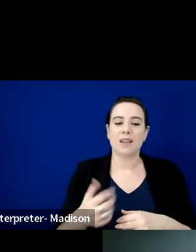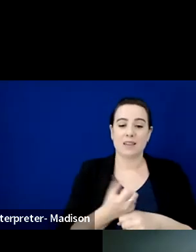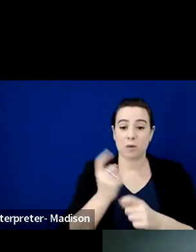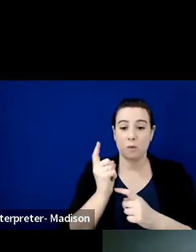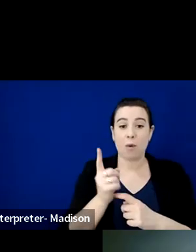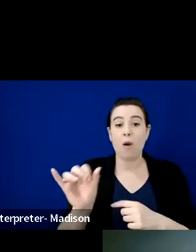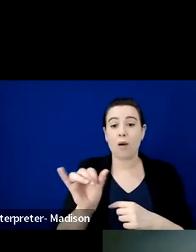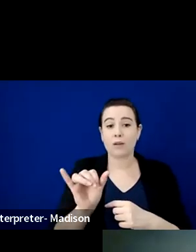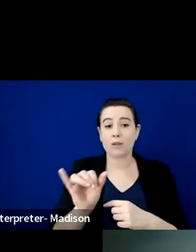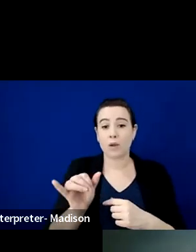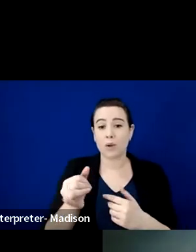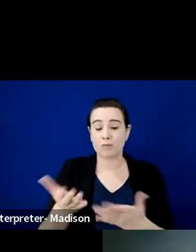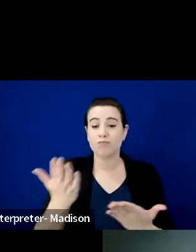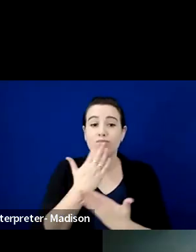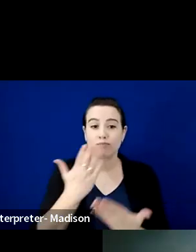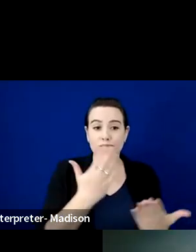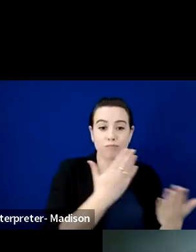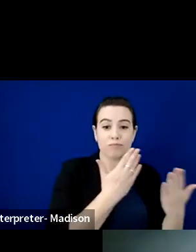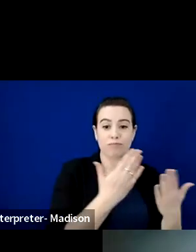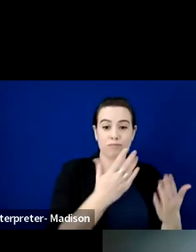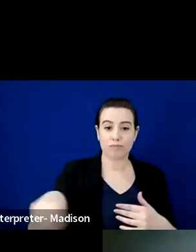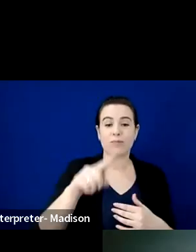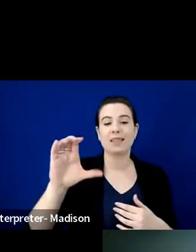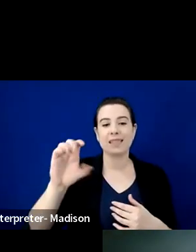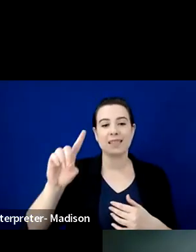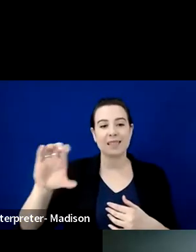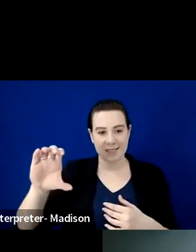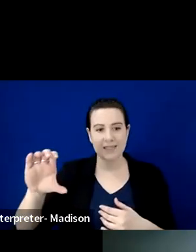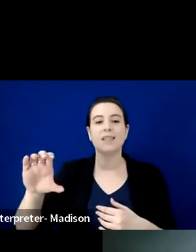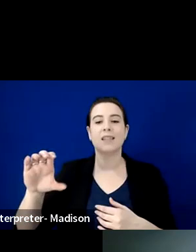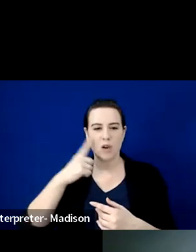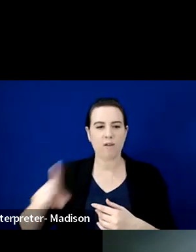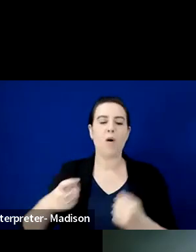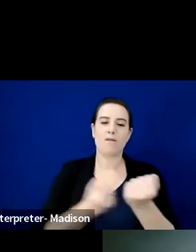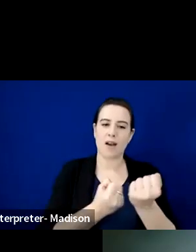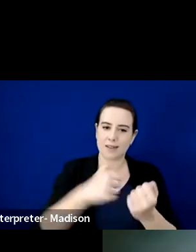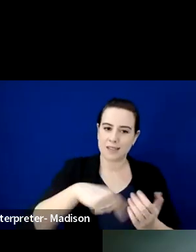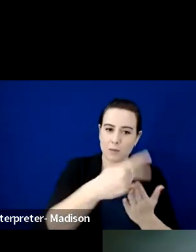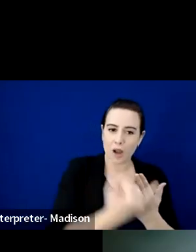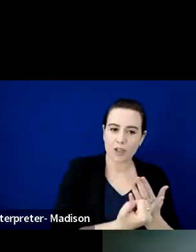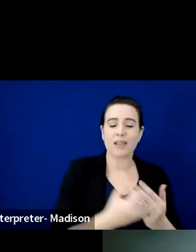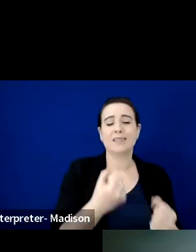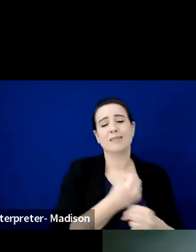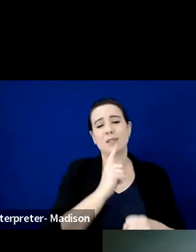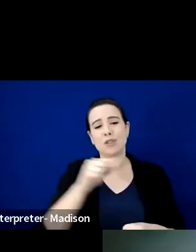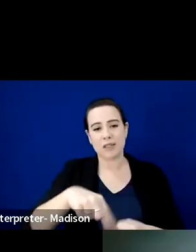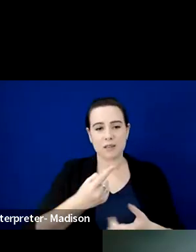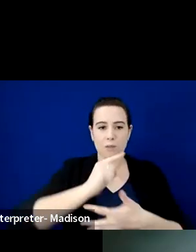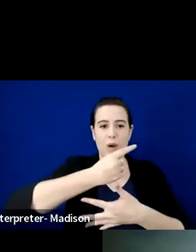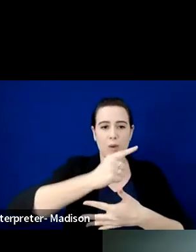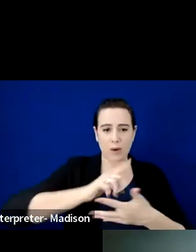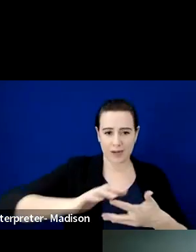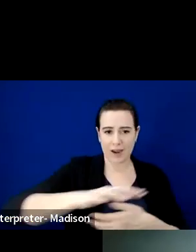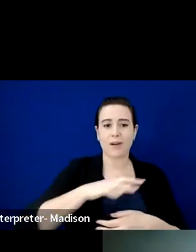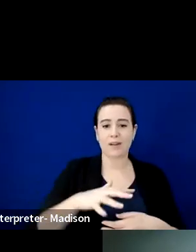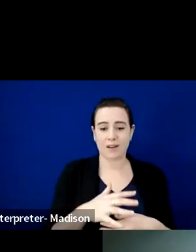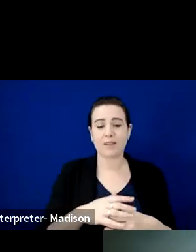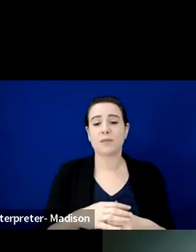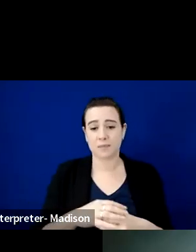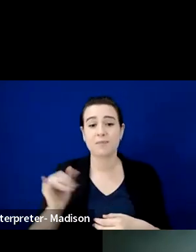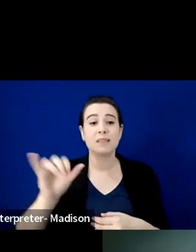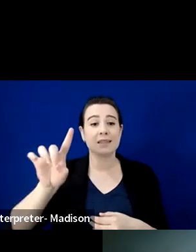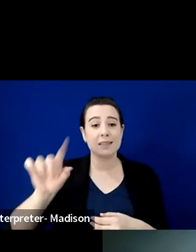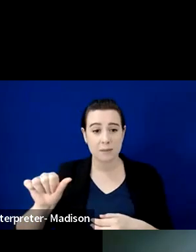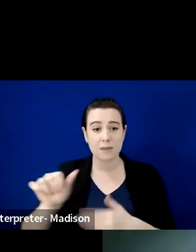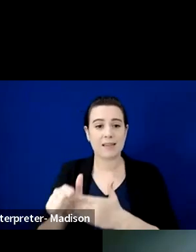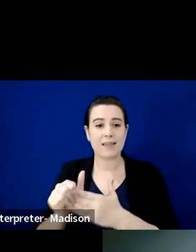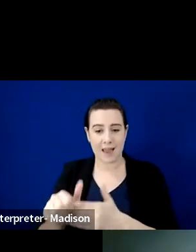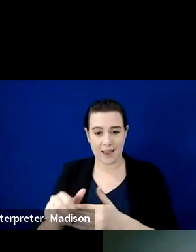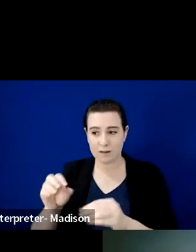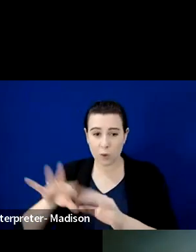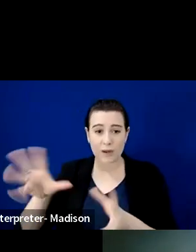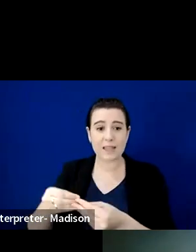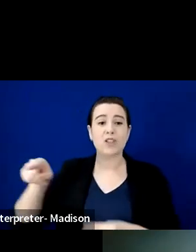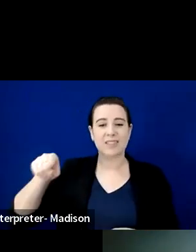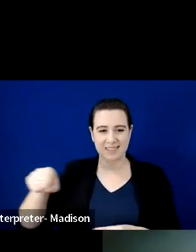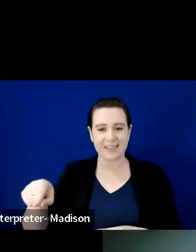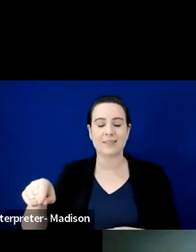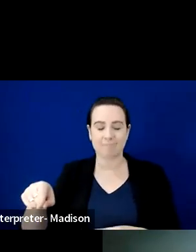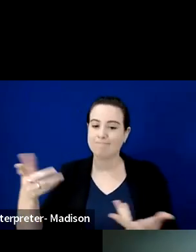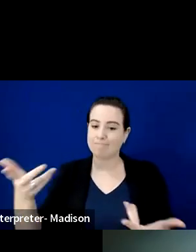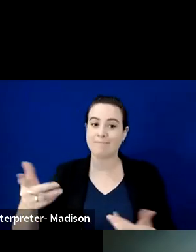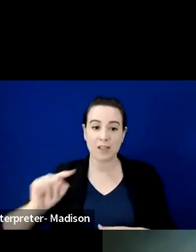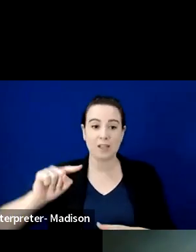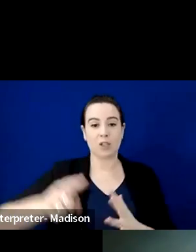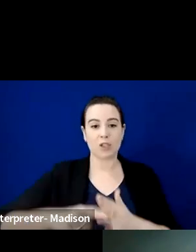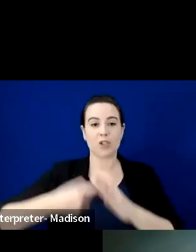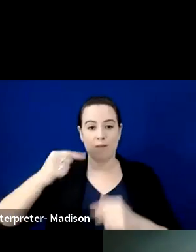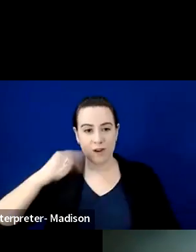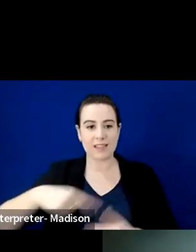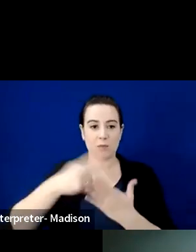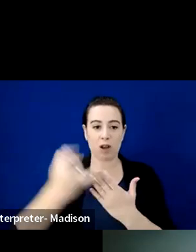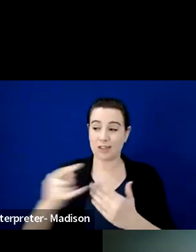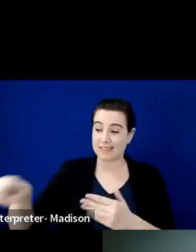You know, this has been a really great conversation and I know it could continue for many hours, probably.